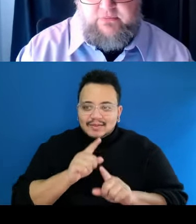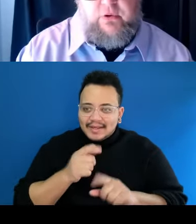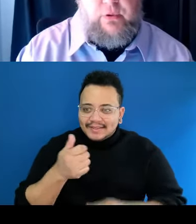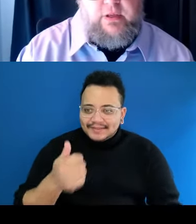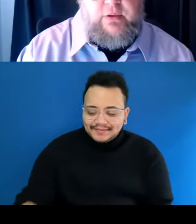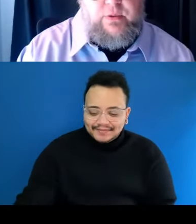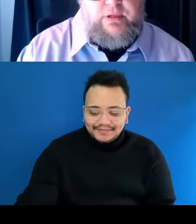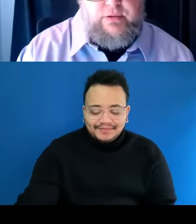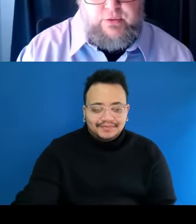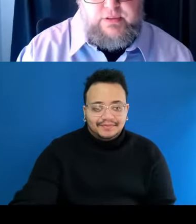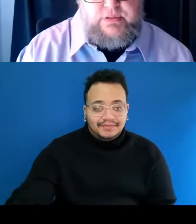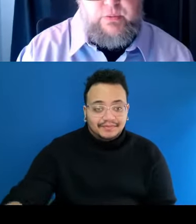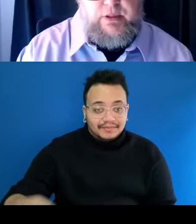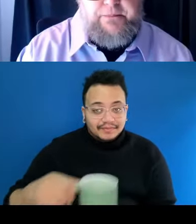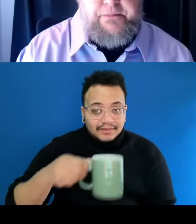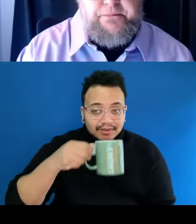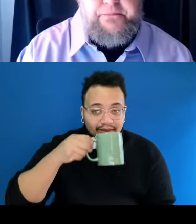before we close this one.